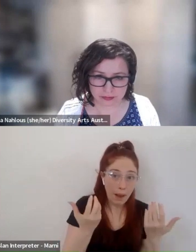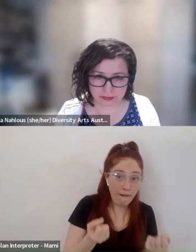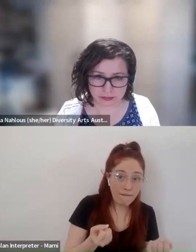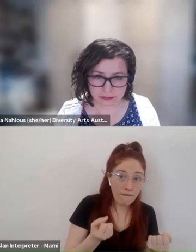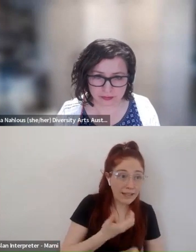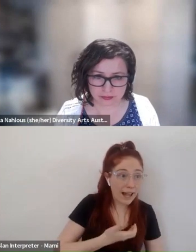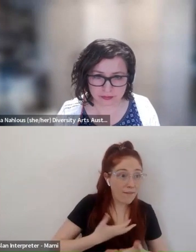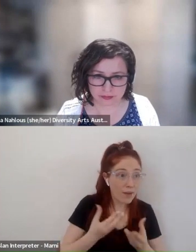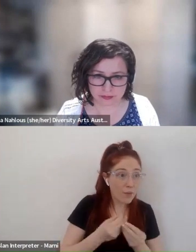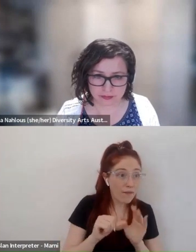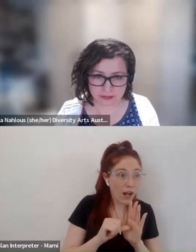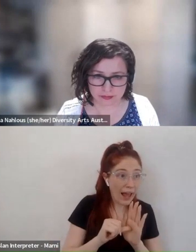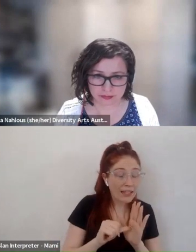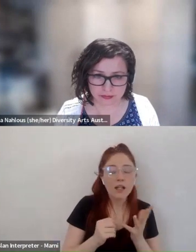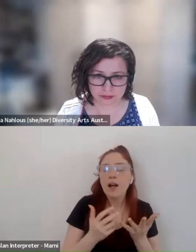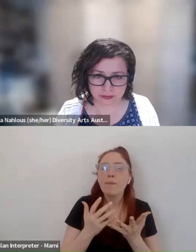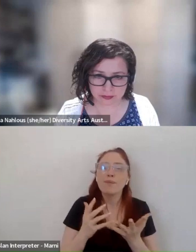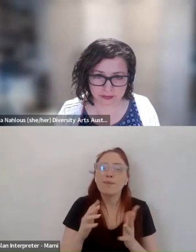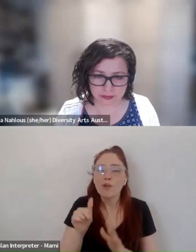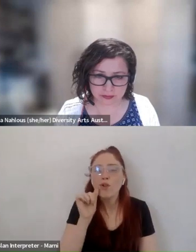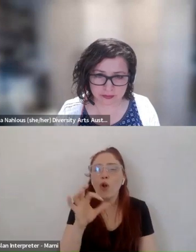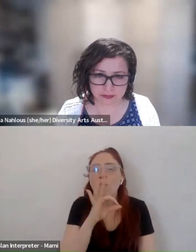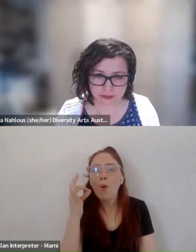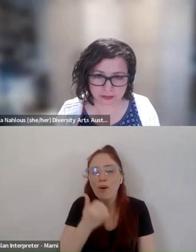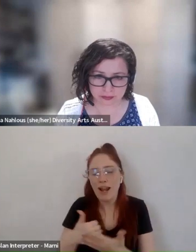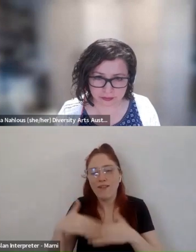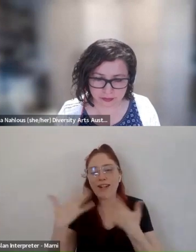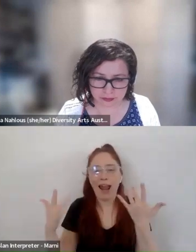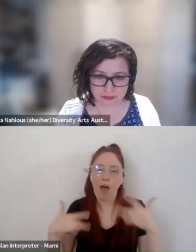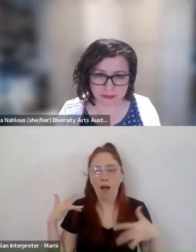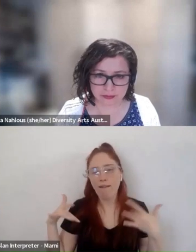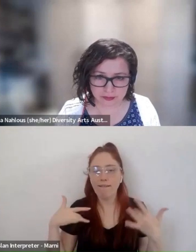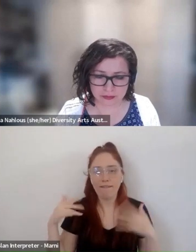kinds of really boring sort of practical concerns, particularly